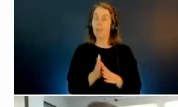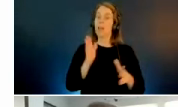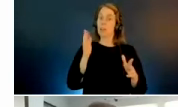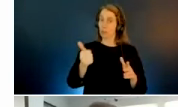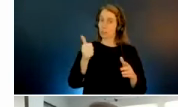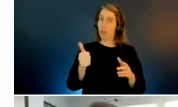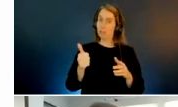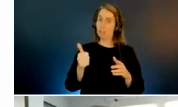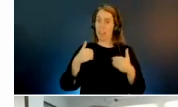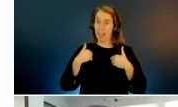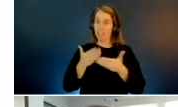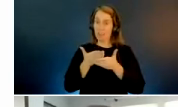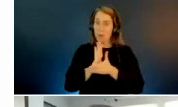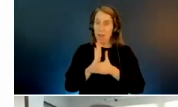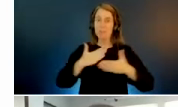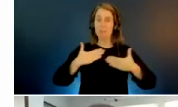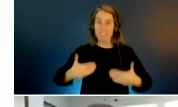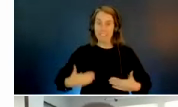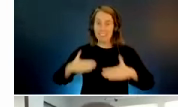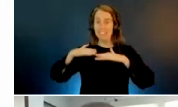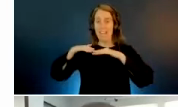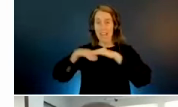if you cannot physically get into your precinct things like